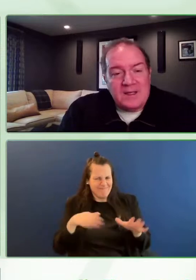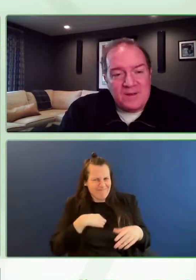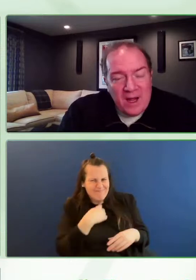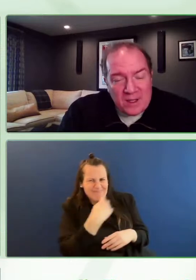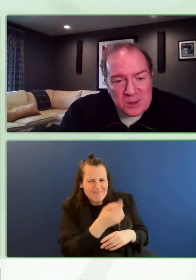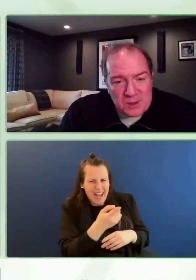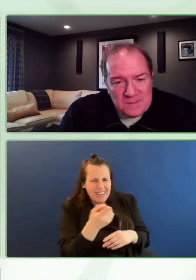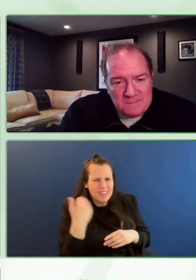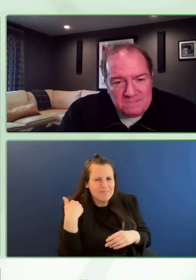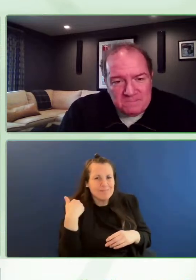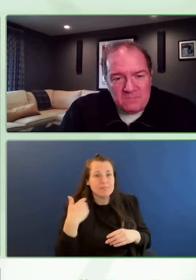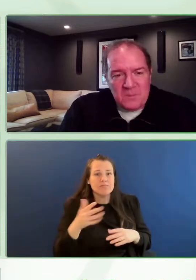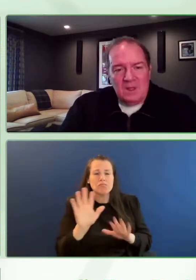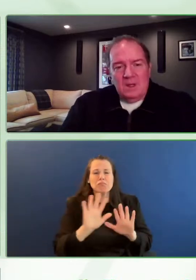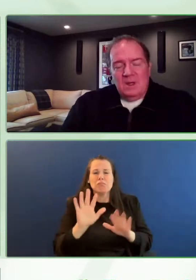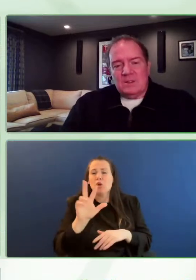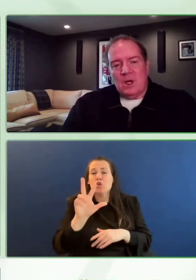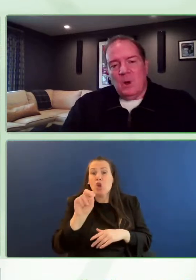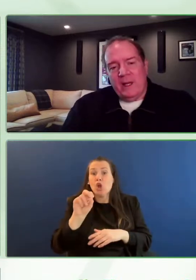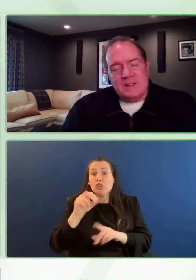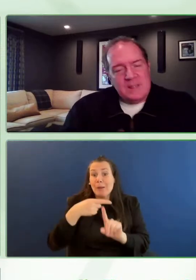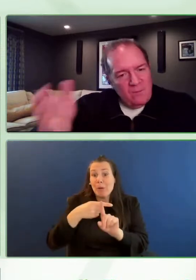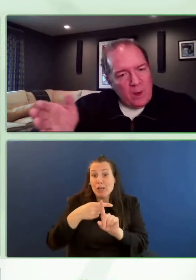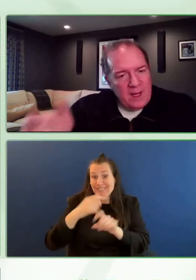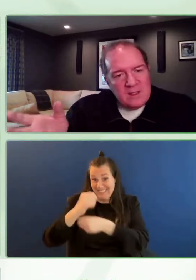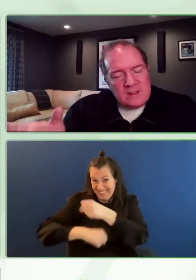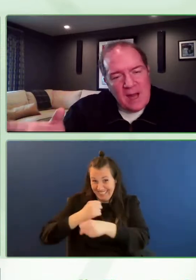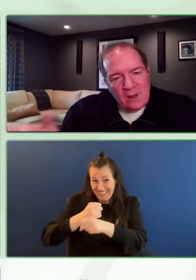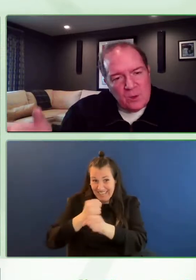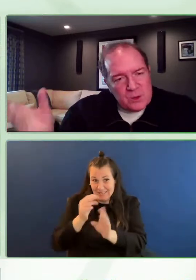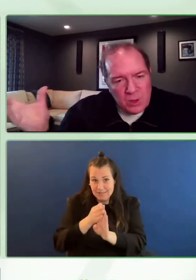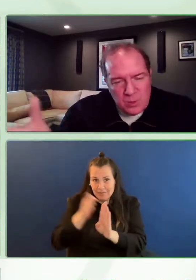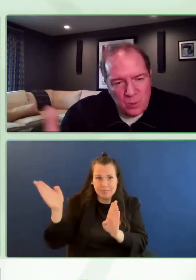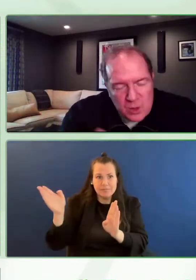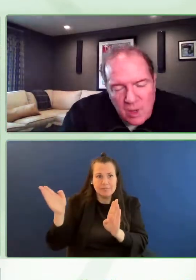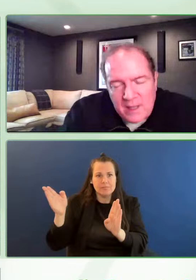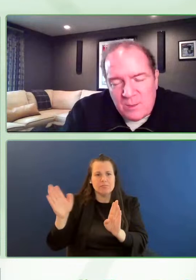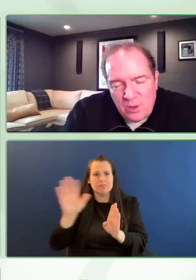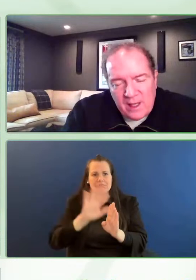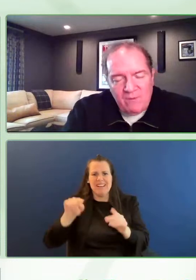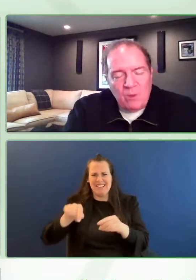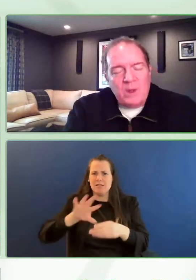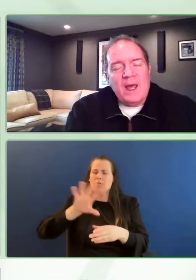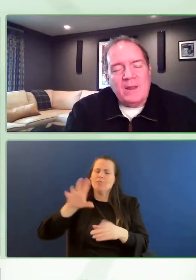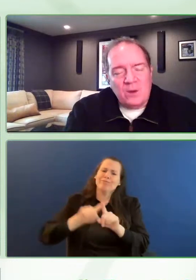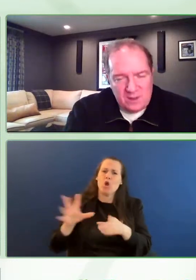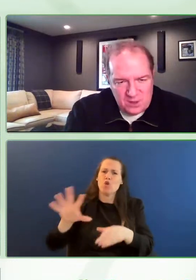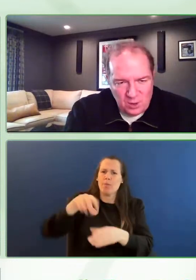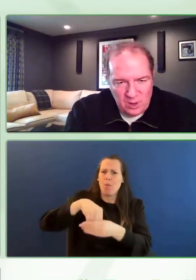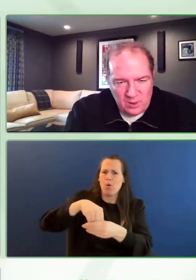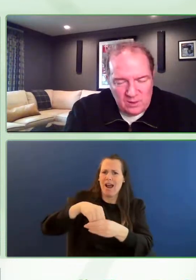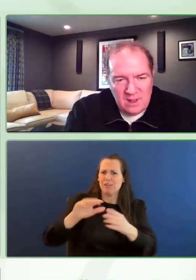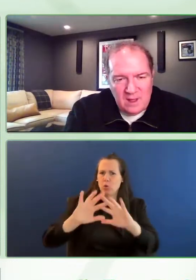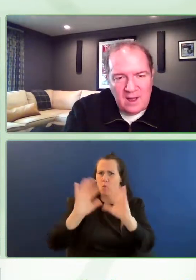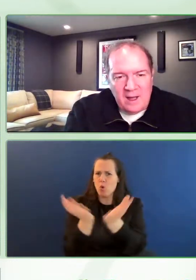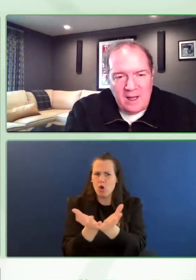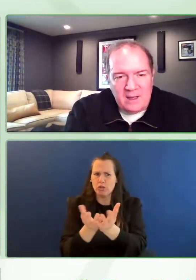to get different answers. So instead of working in silos, we are trying to bring everybody together at Journeyable